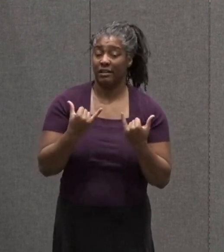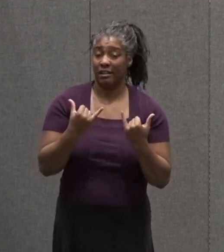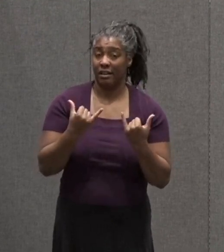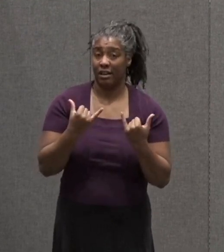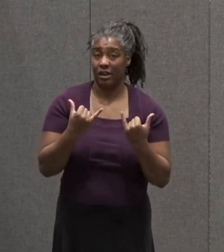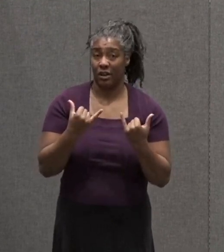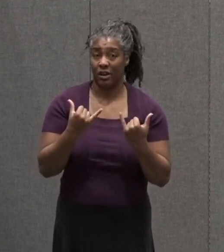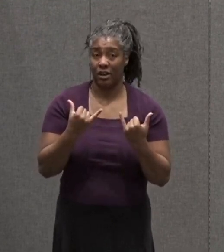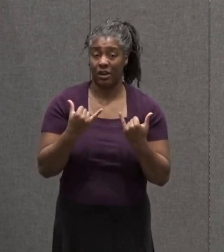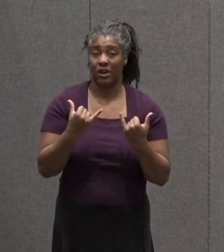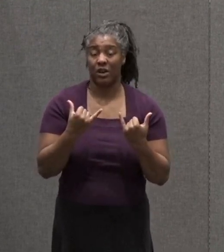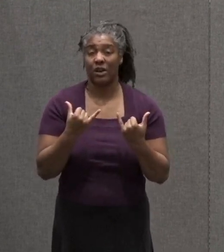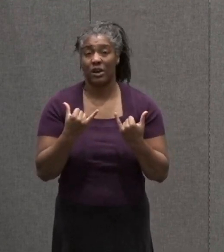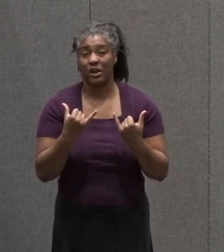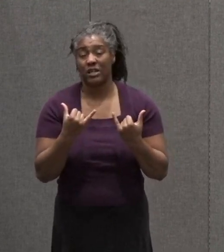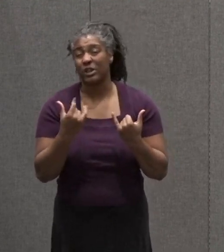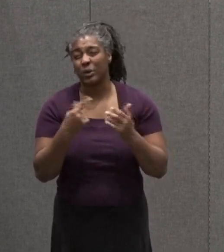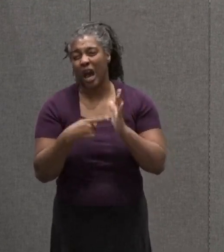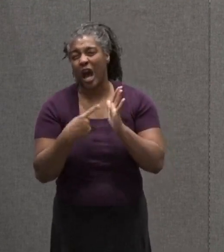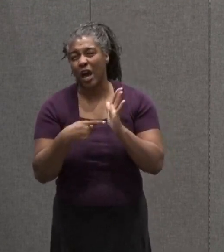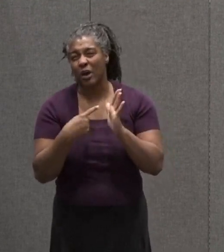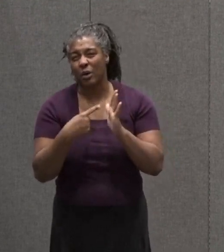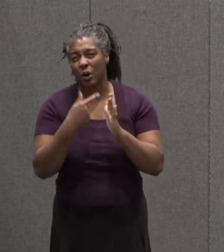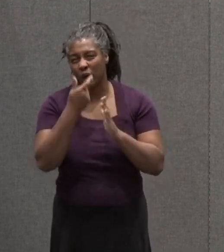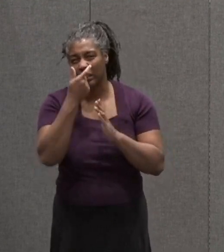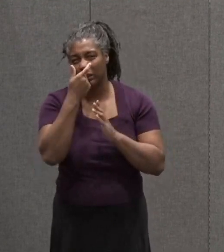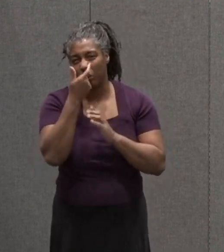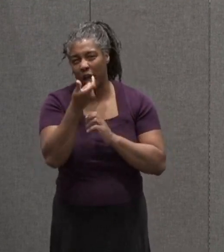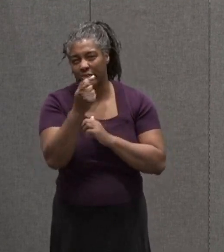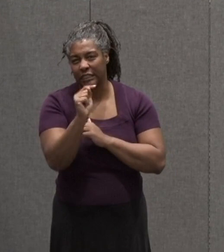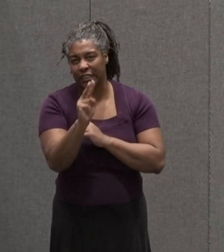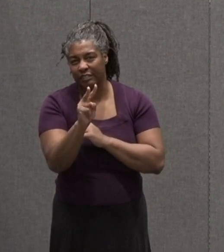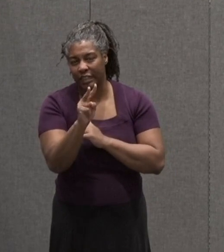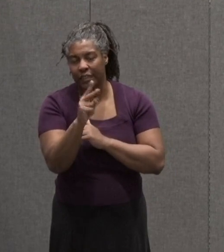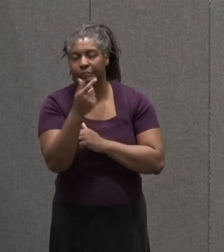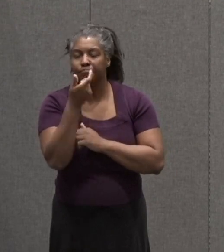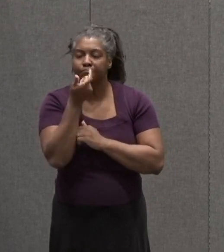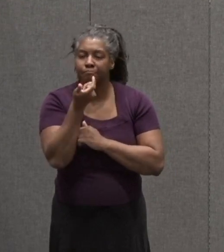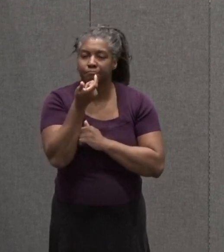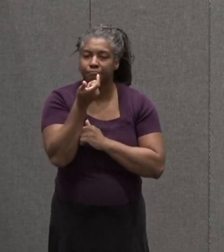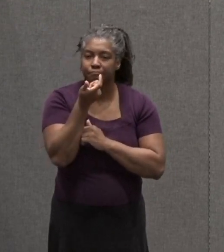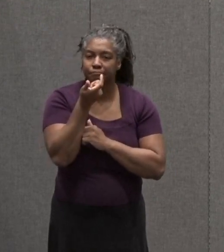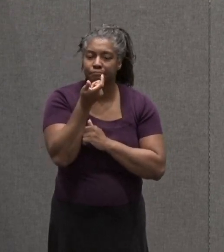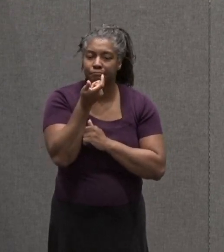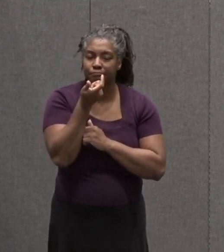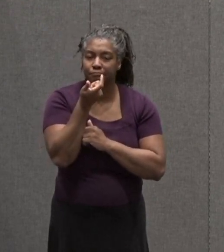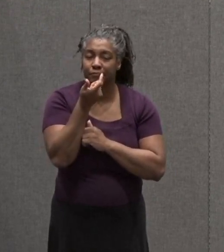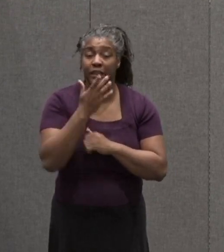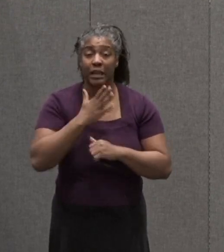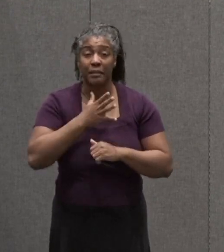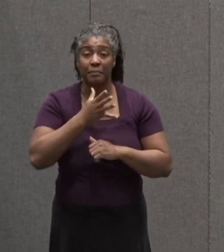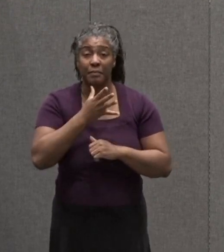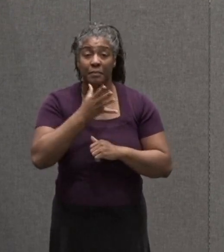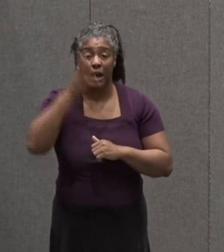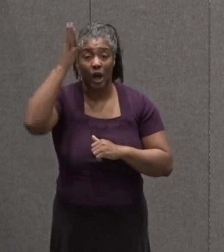So I'd watching TV in my TV watching spot. And then he'd say, hey, we gotta go plow